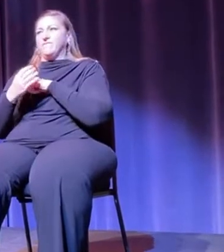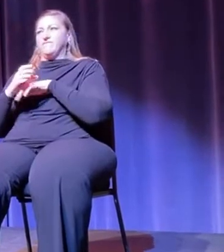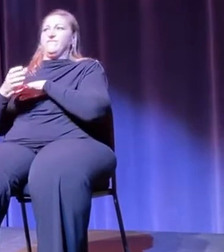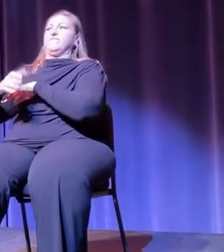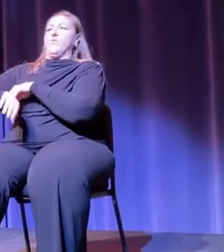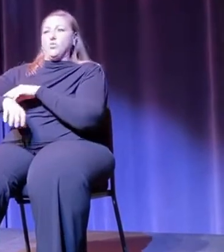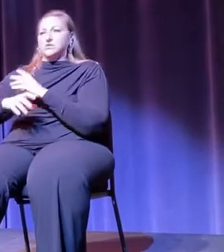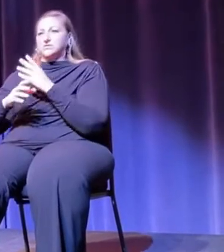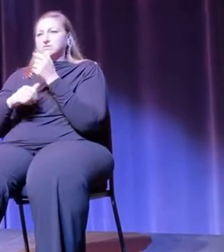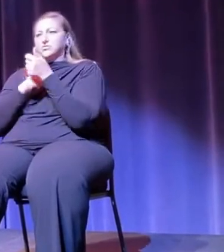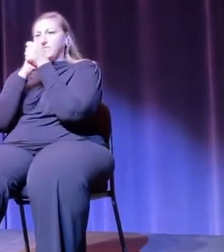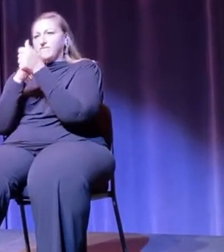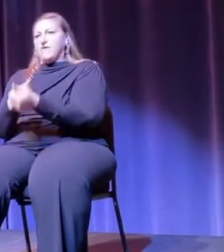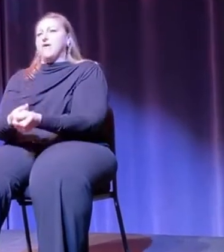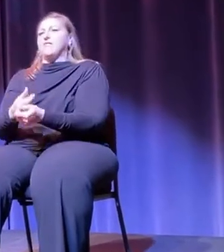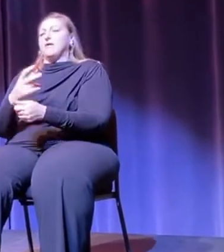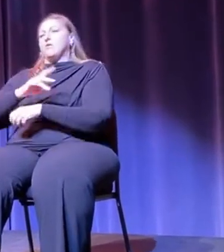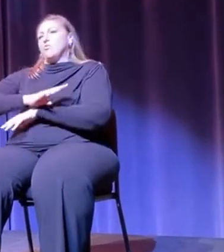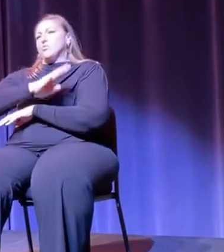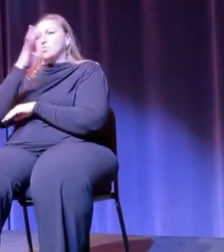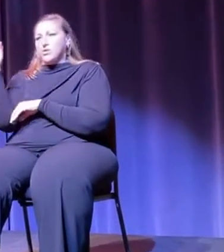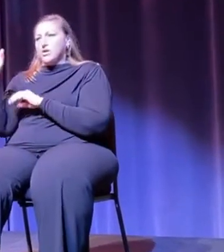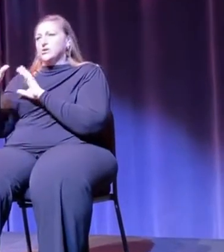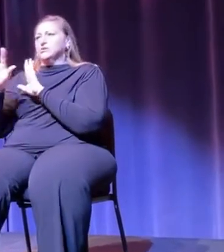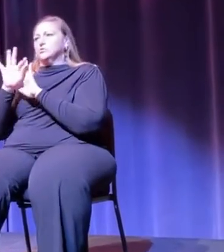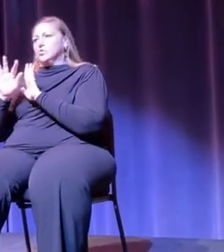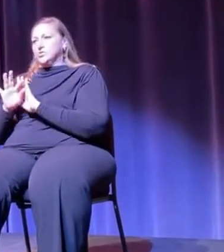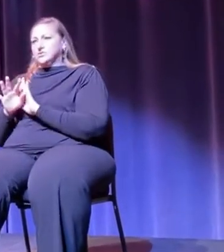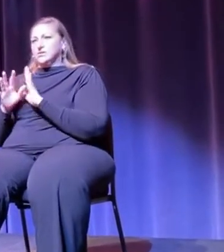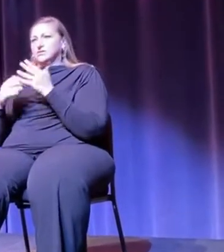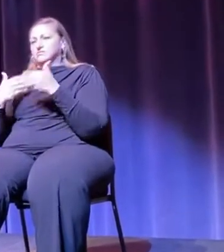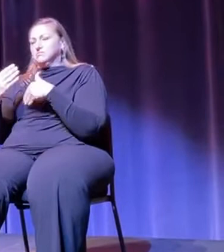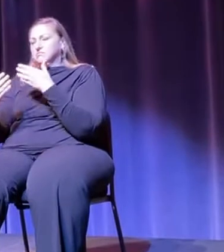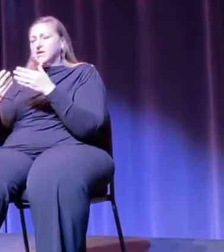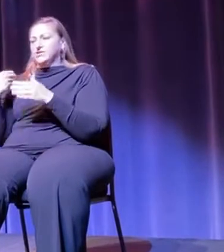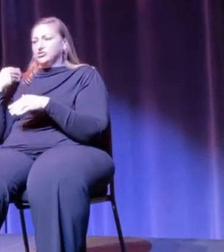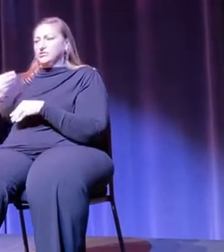about queer chosen lineage compared to queer genetic lineage